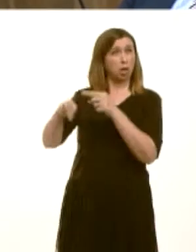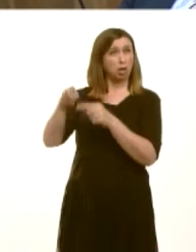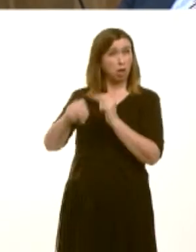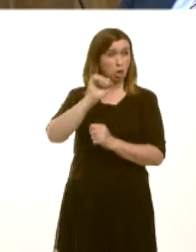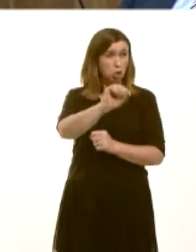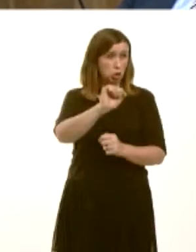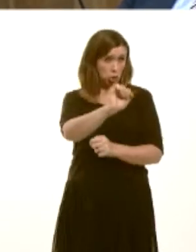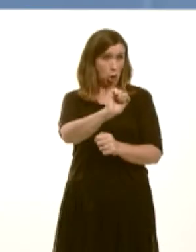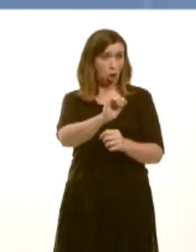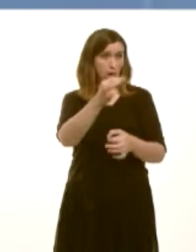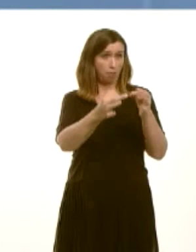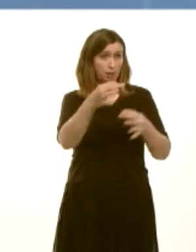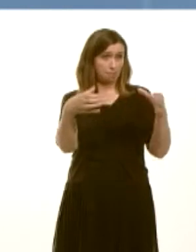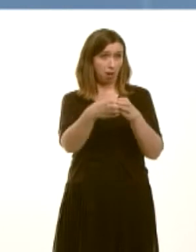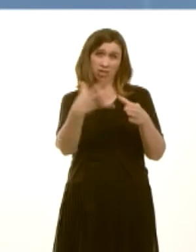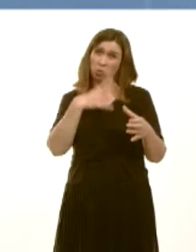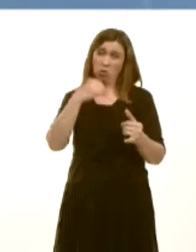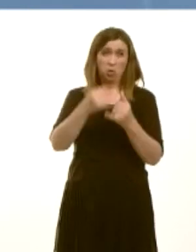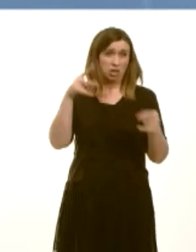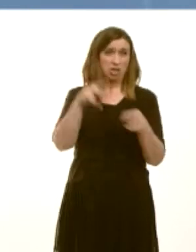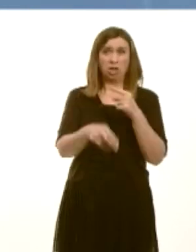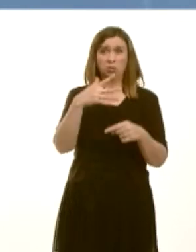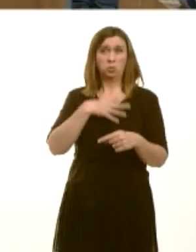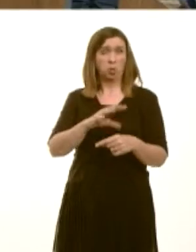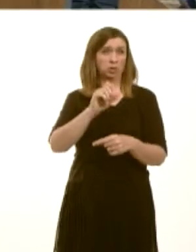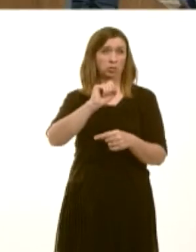They want to cut local government spending by 12 per centótheir own alternative budget,